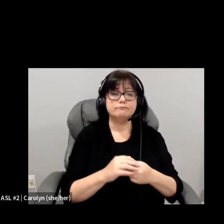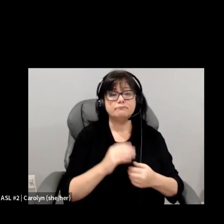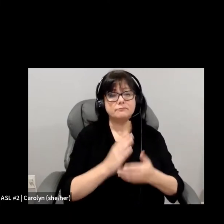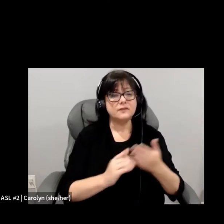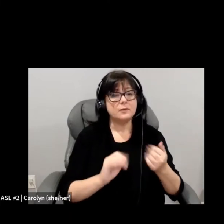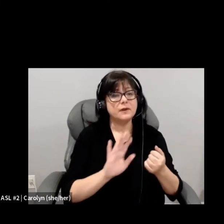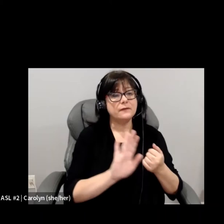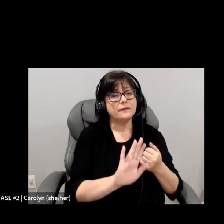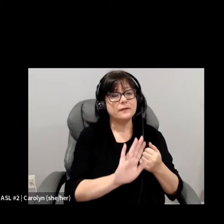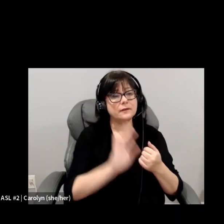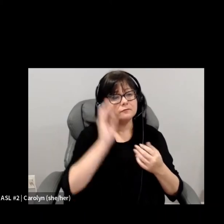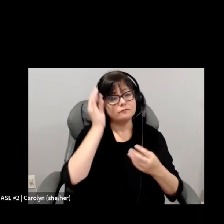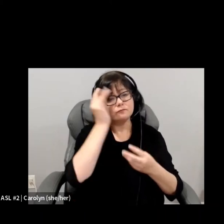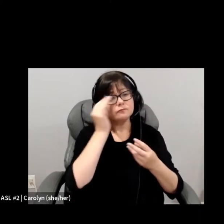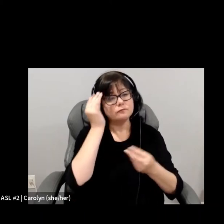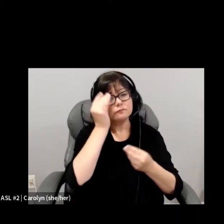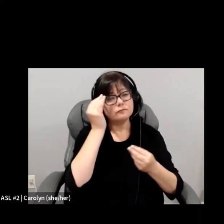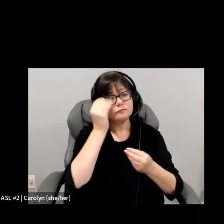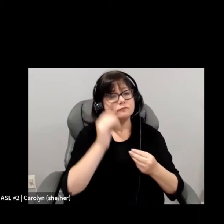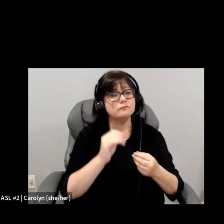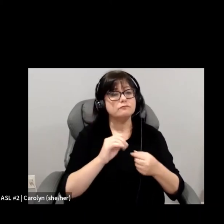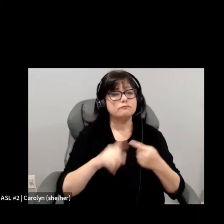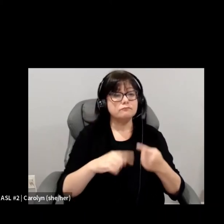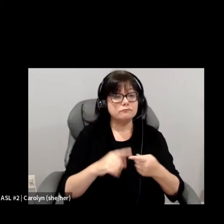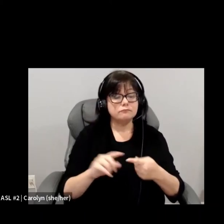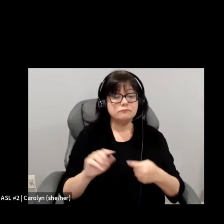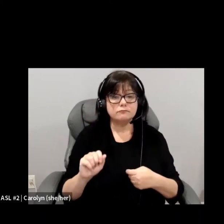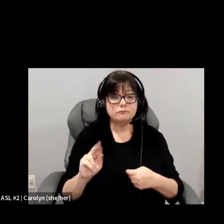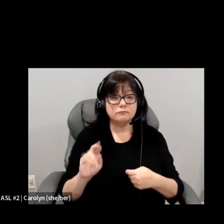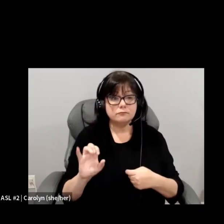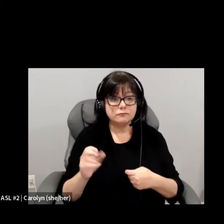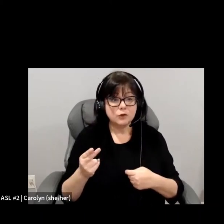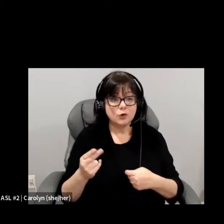ABOUT THE ORGANIZATION. THEIR EXPERIENCE.